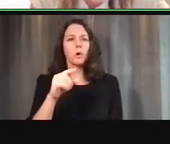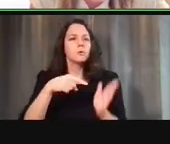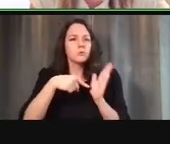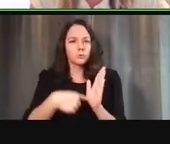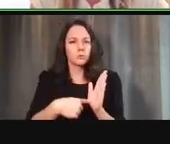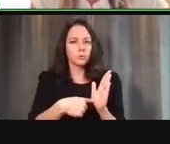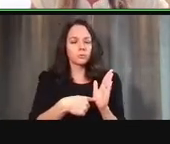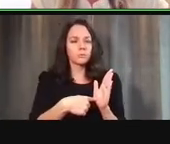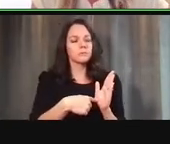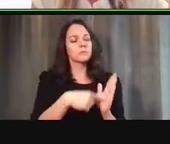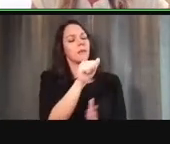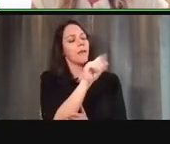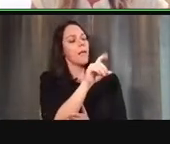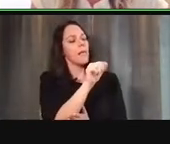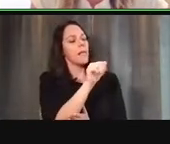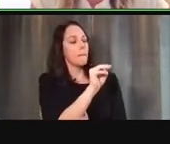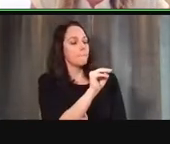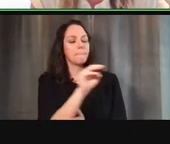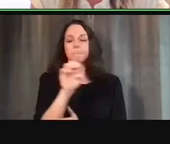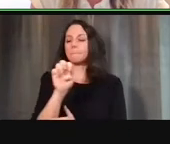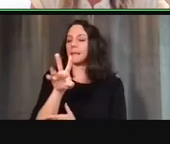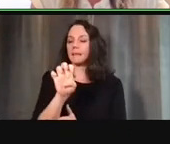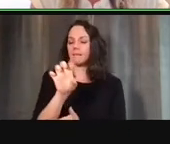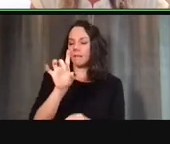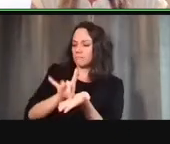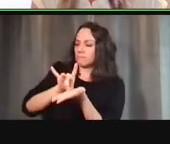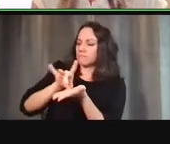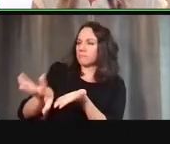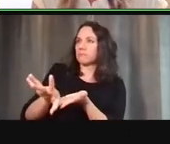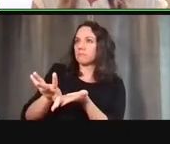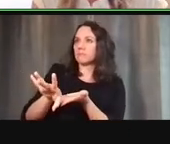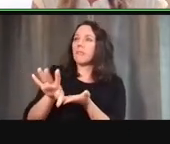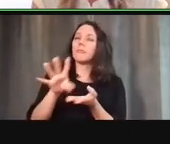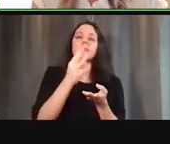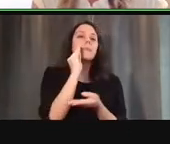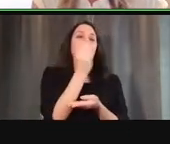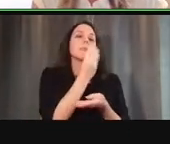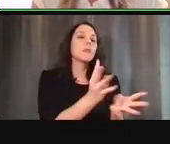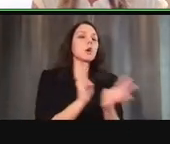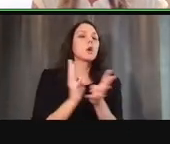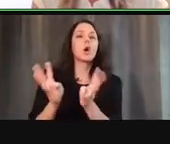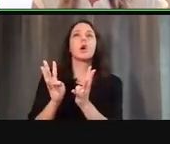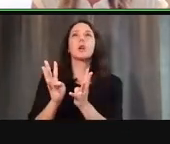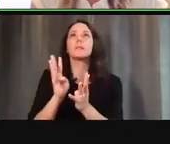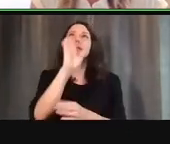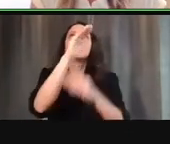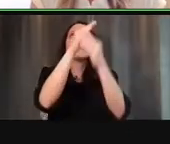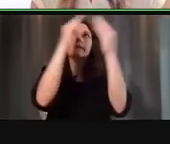from the Garden of Eden, and there is an angel who is driving them out.